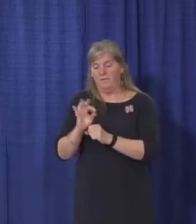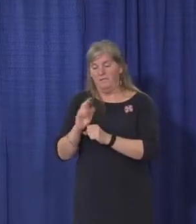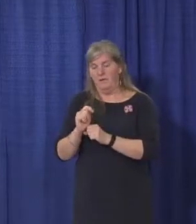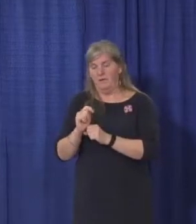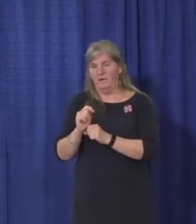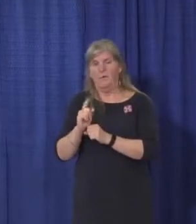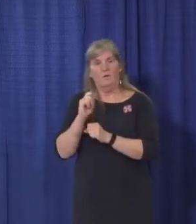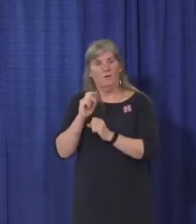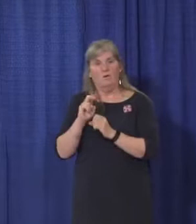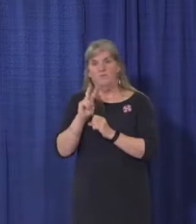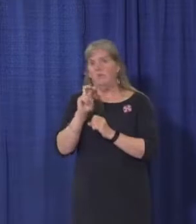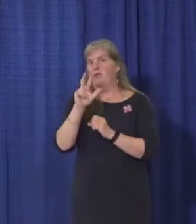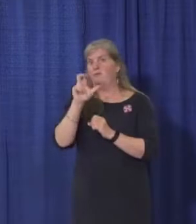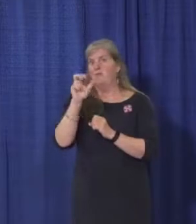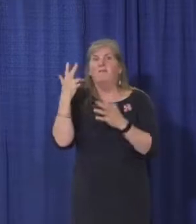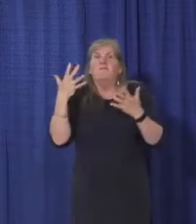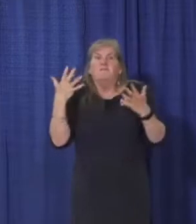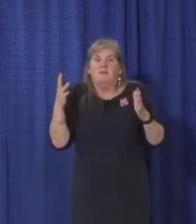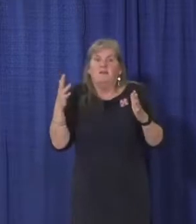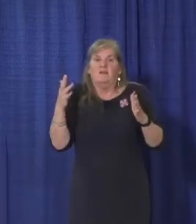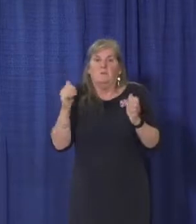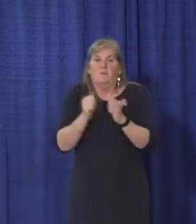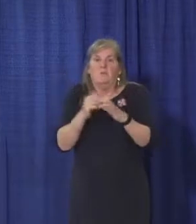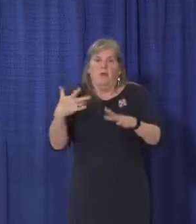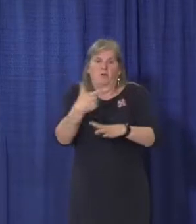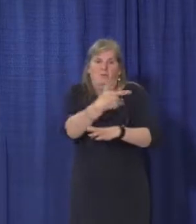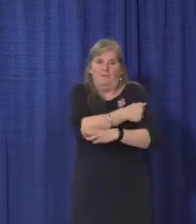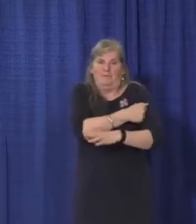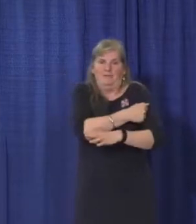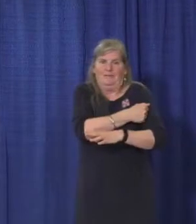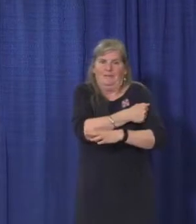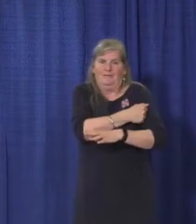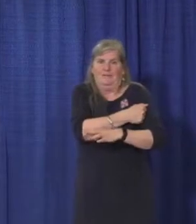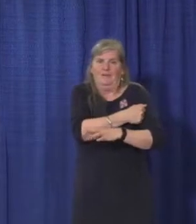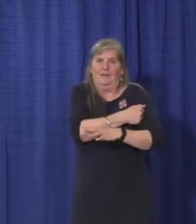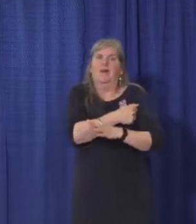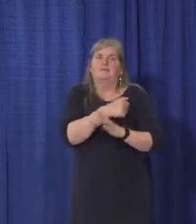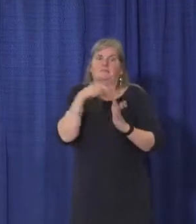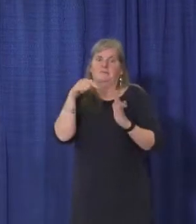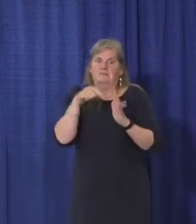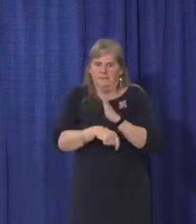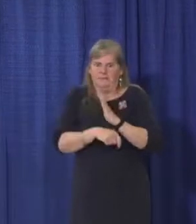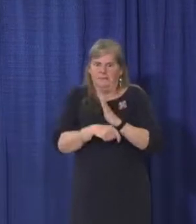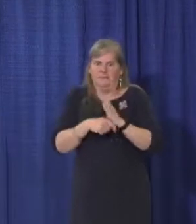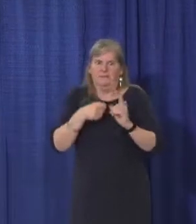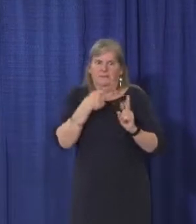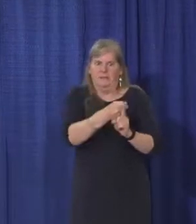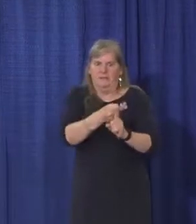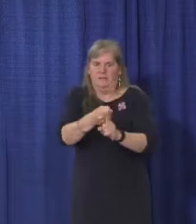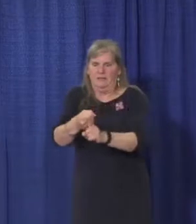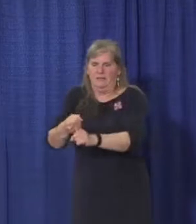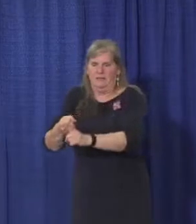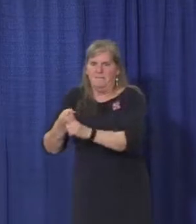already be in several hundred cases and we would see severe consequences with that many